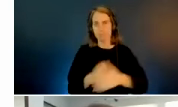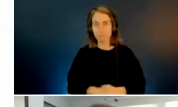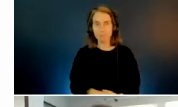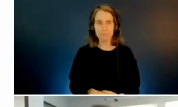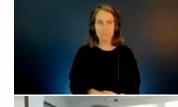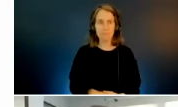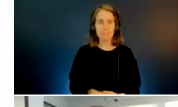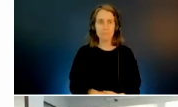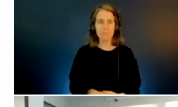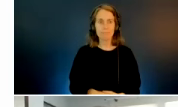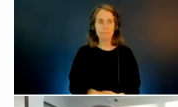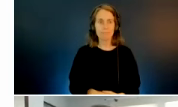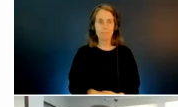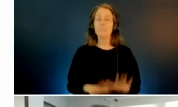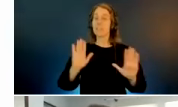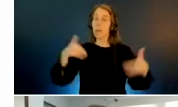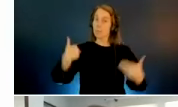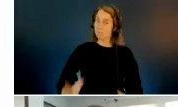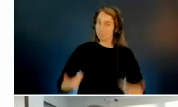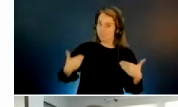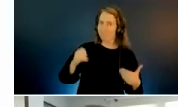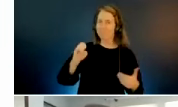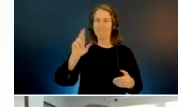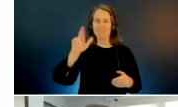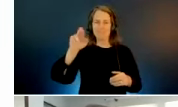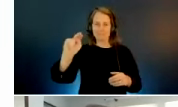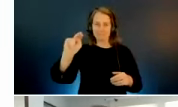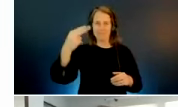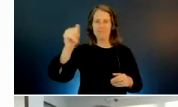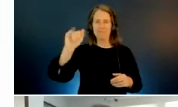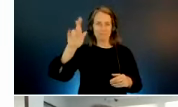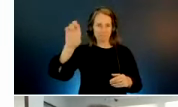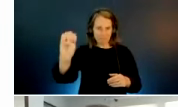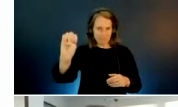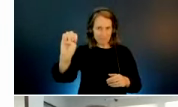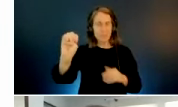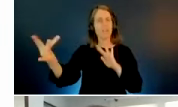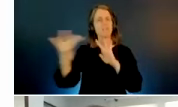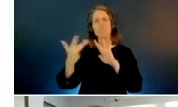so this is i'm Erin Haire um if you need to get in touch please do get in touch i like talking about